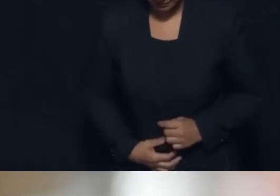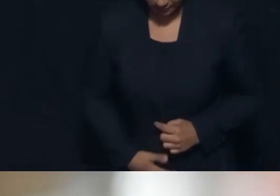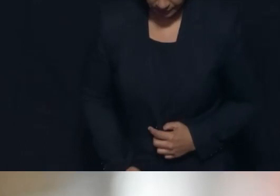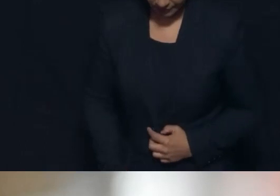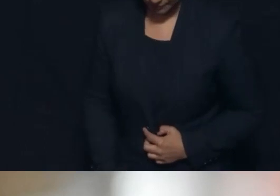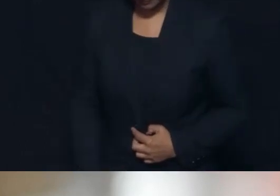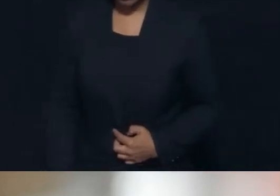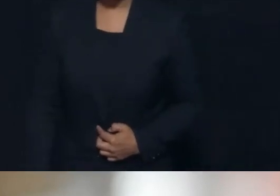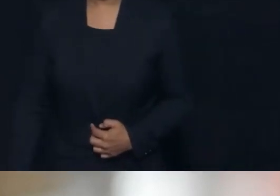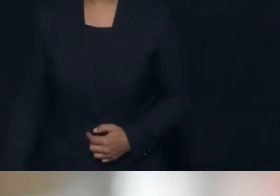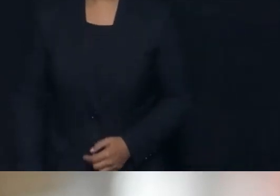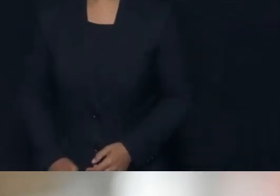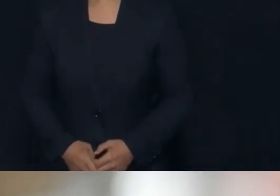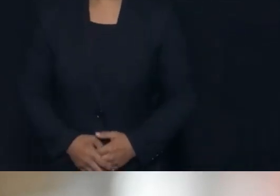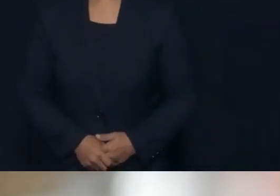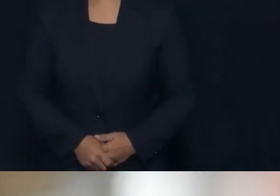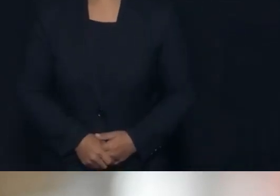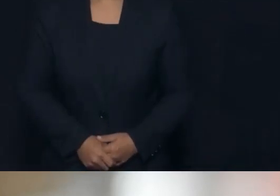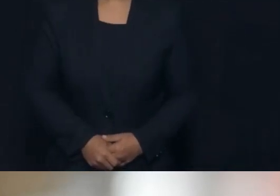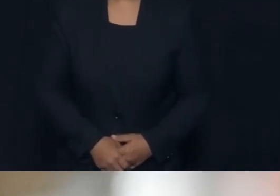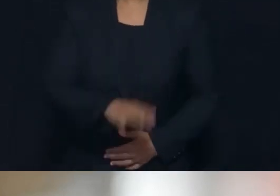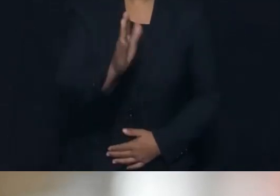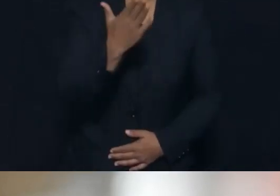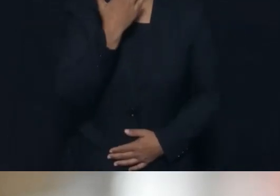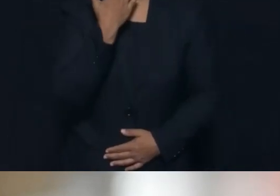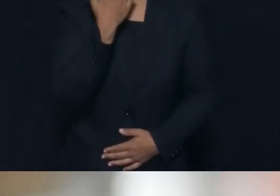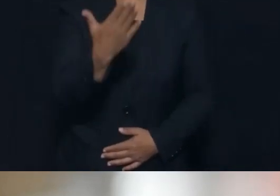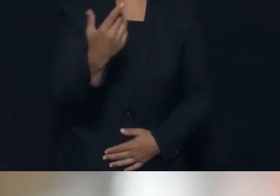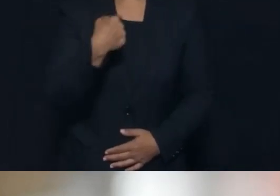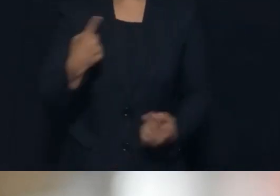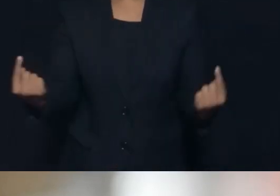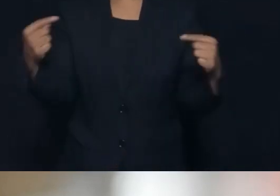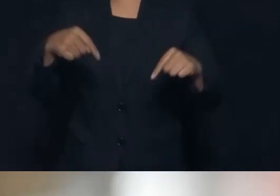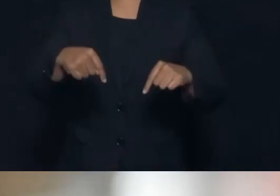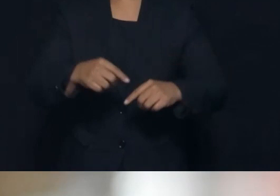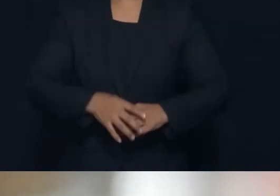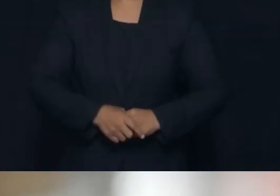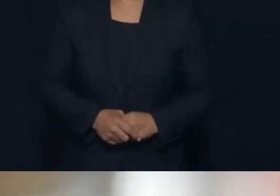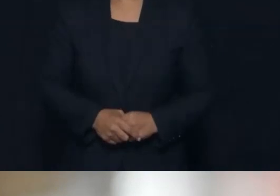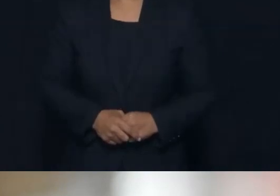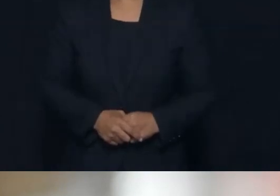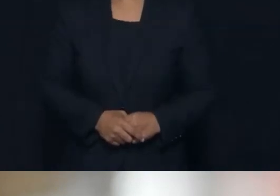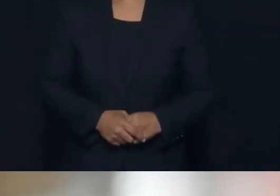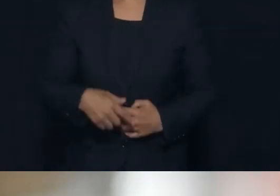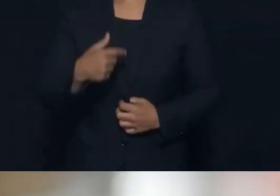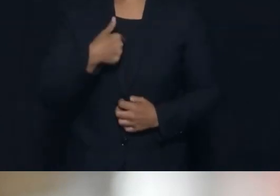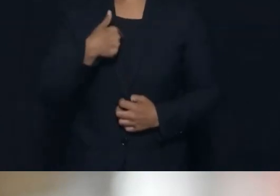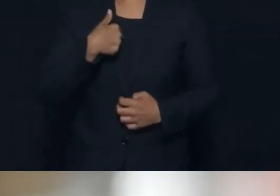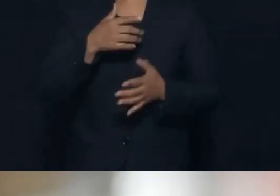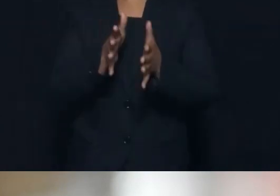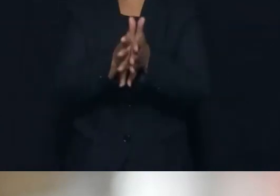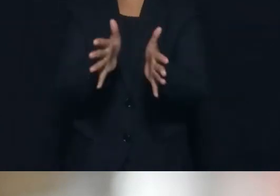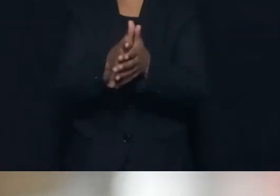But despite this, there is only a mere percent of the budget that is allocated to this issue.